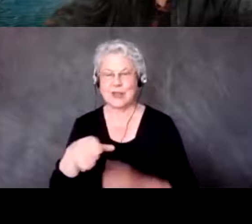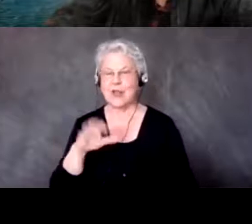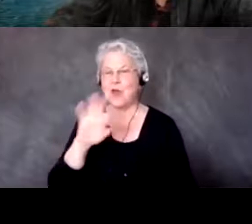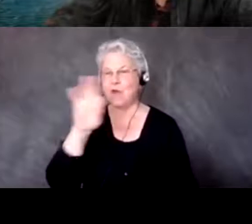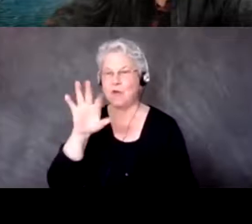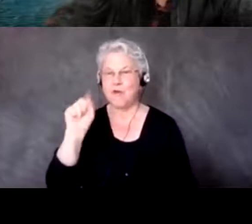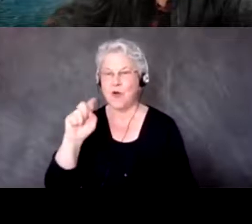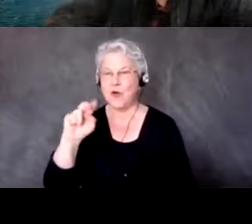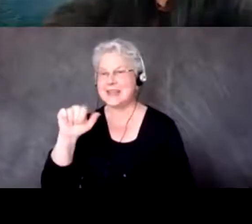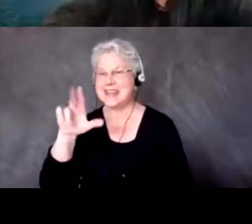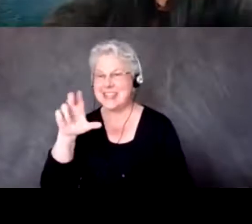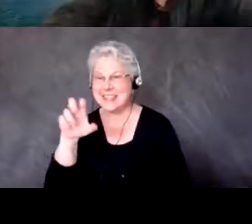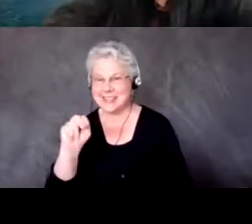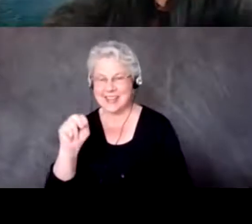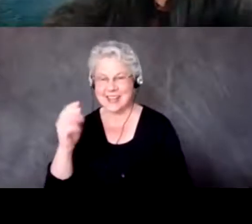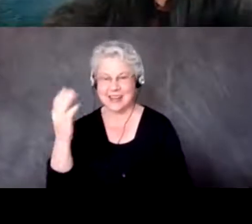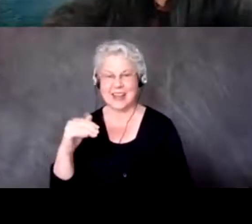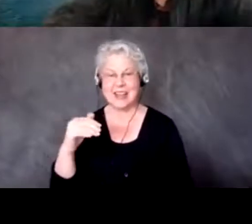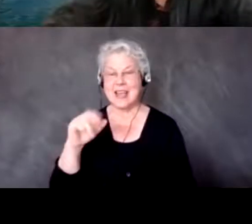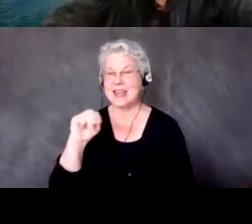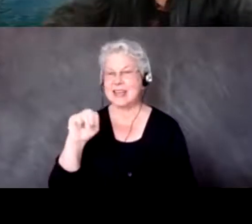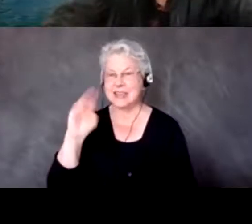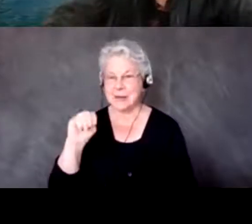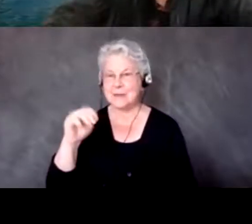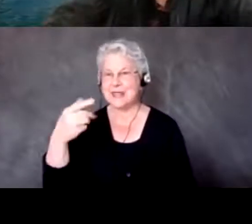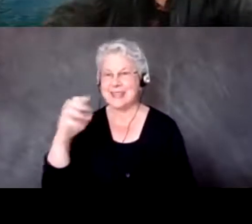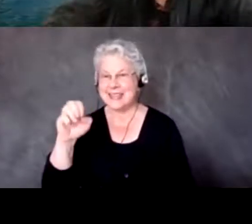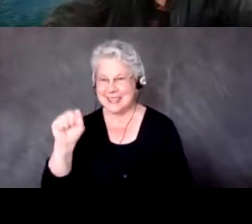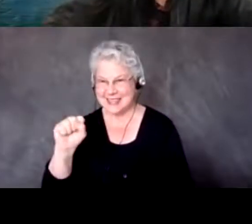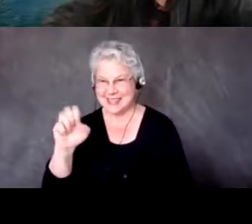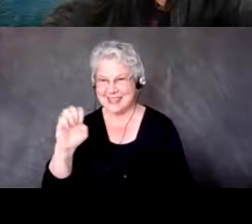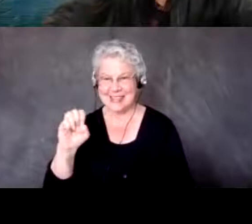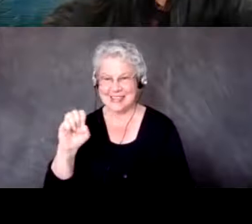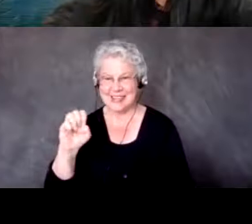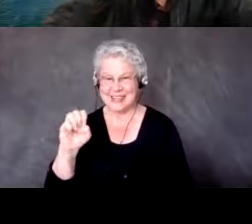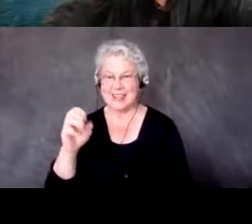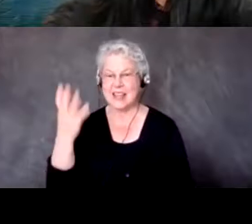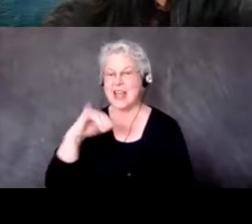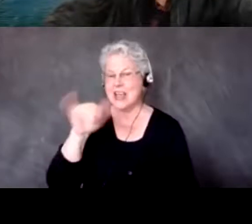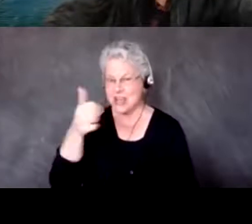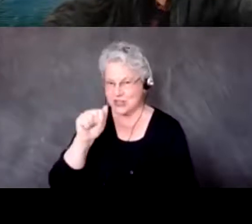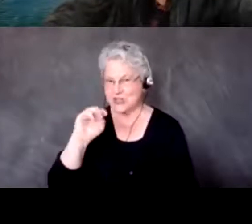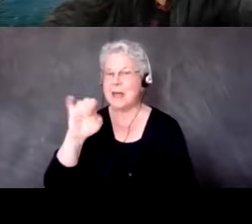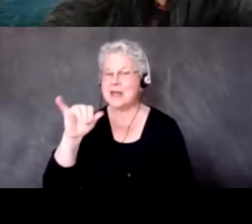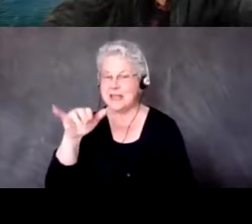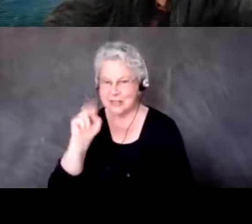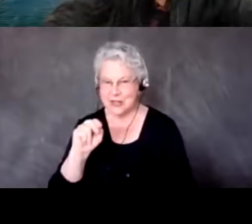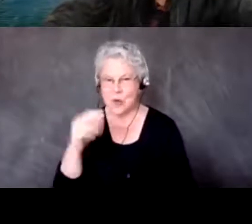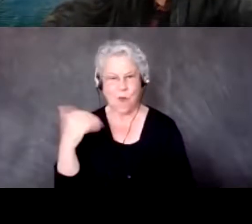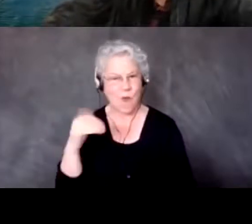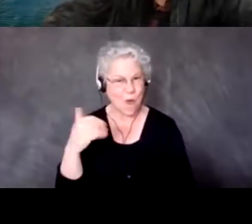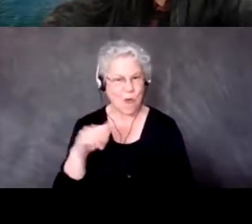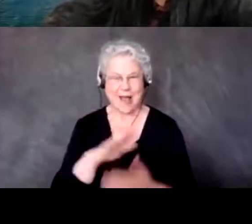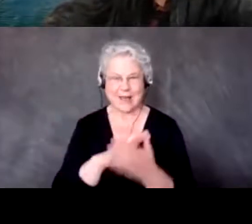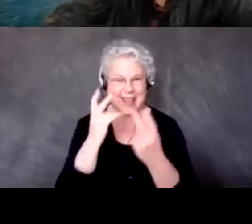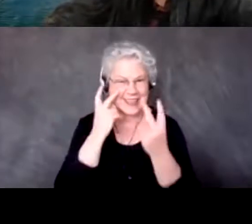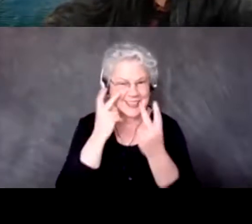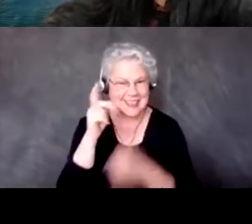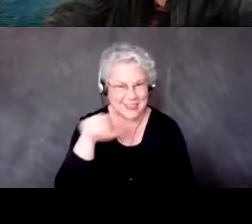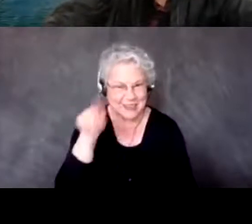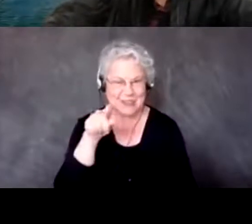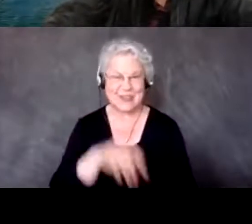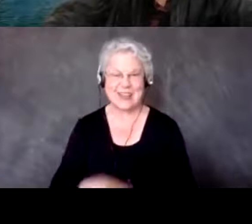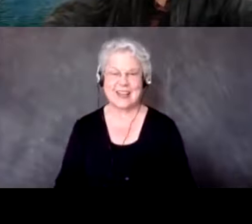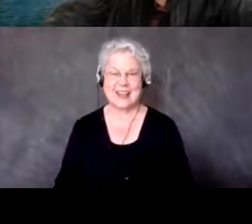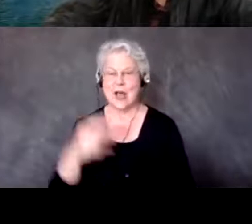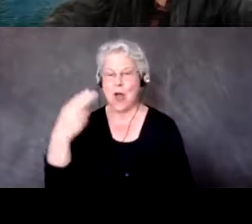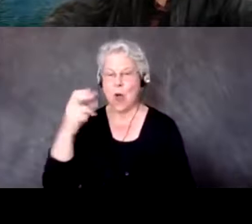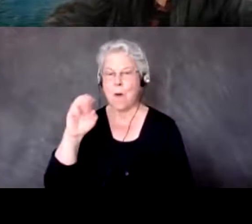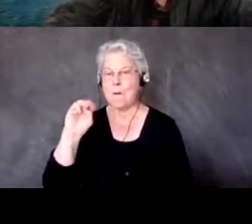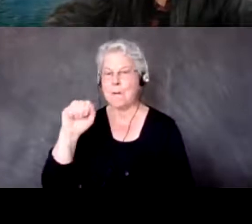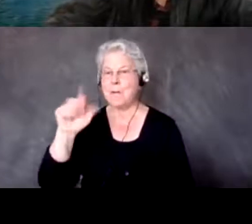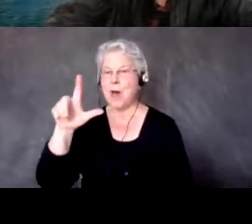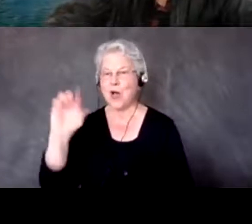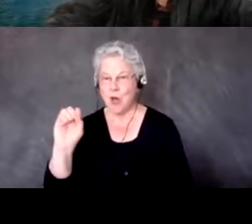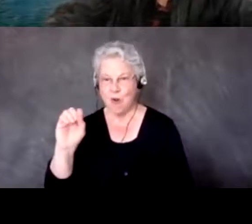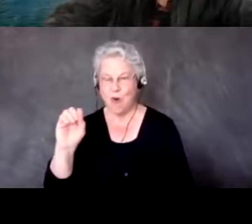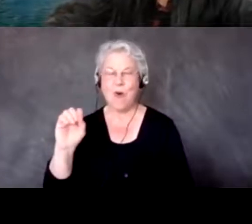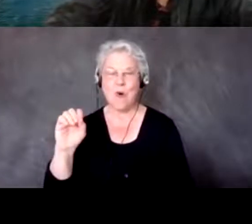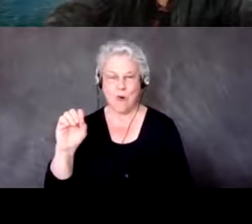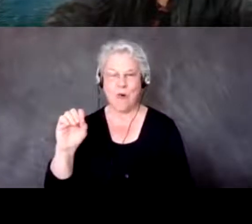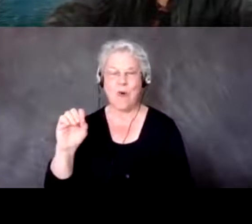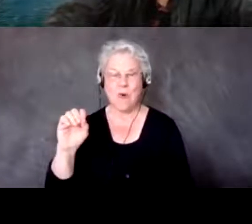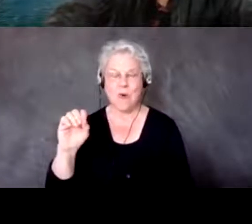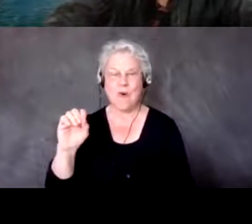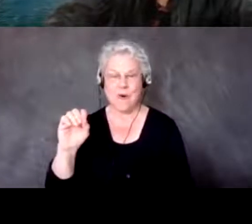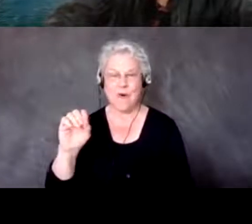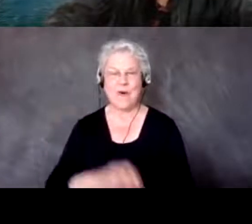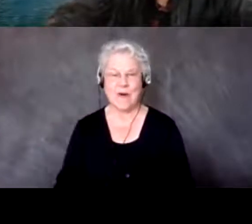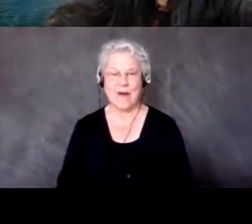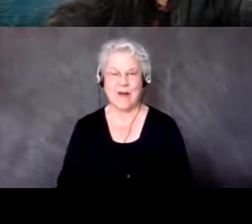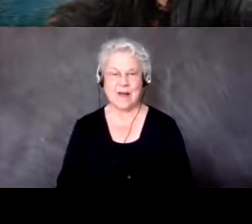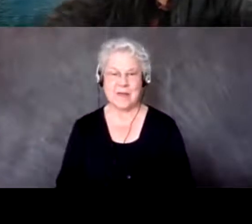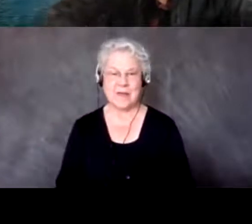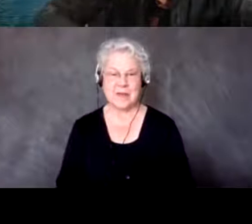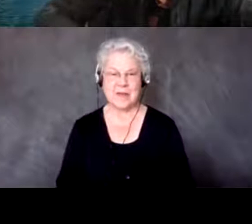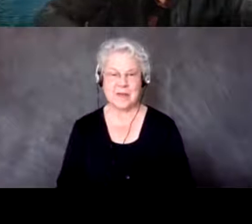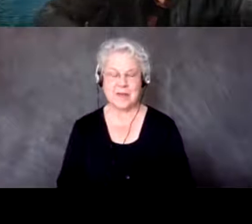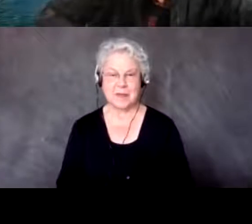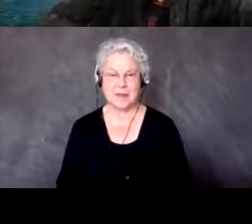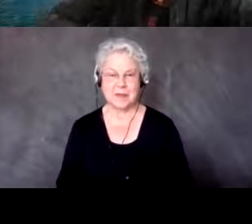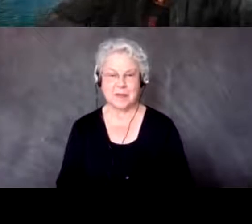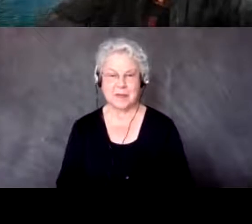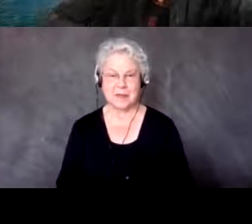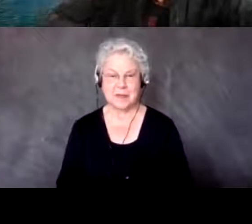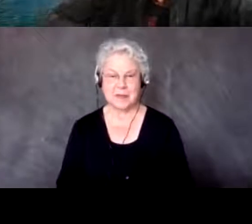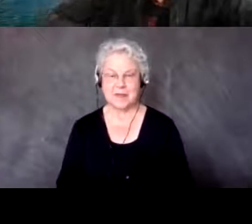'Namgis, nice, Emily. Jameson, oh and Bronwen. Nice to see you Bronwen! Homalco. Great.